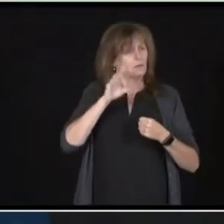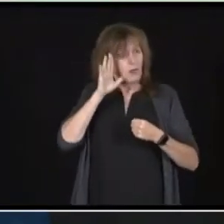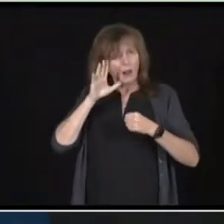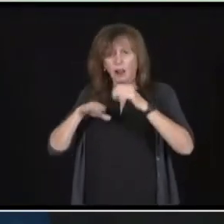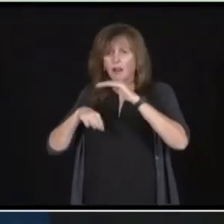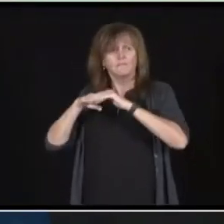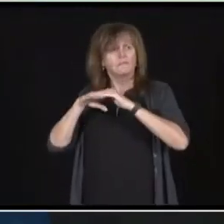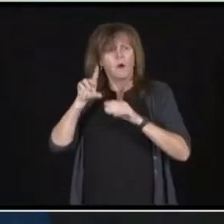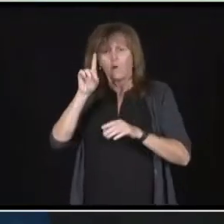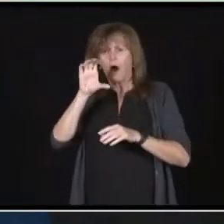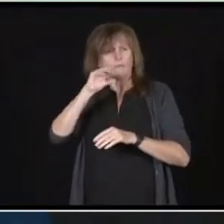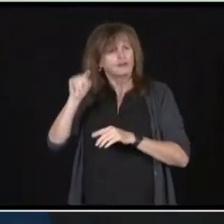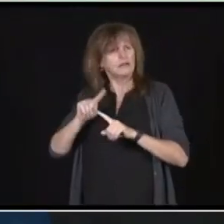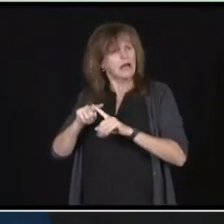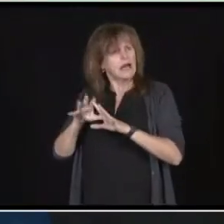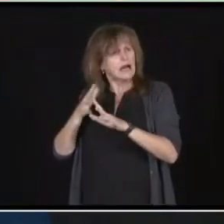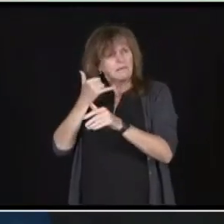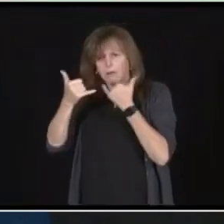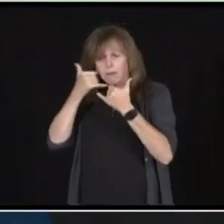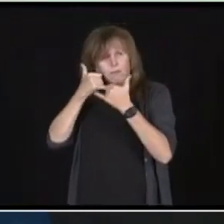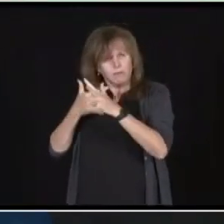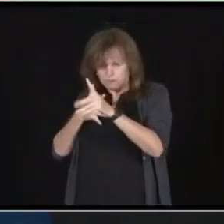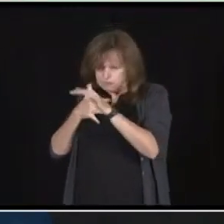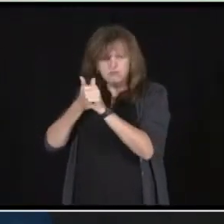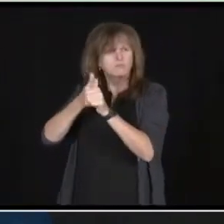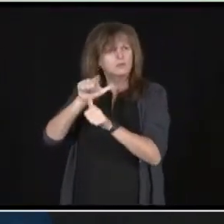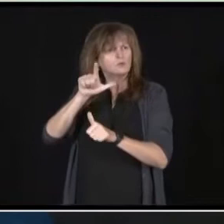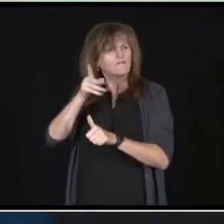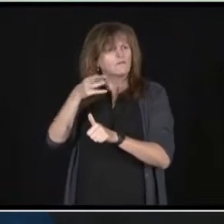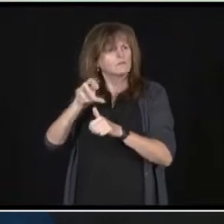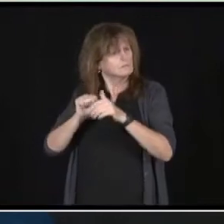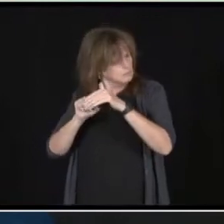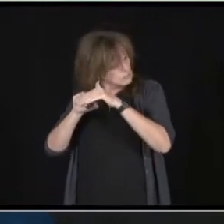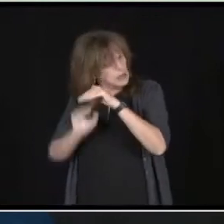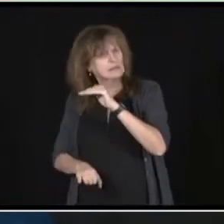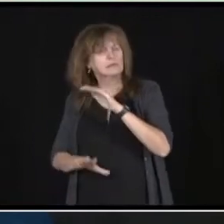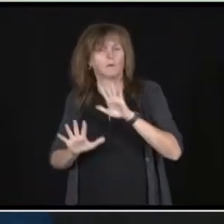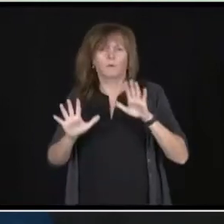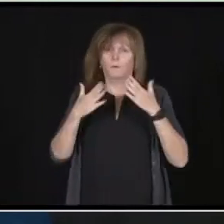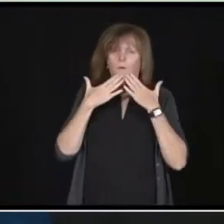of cases within 24 hours, and that is amazing. Thank you.